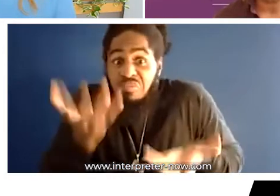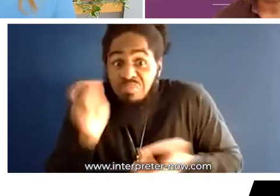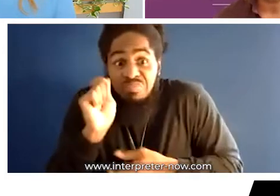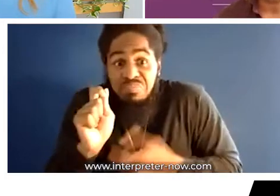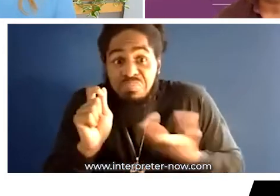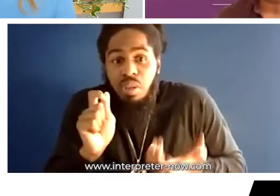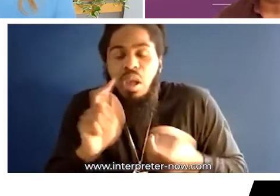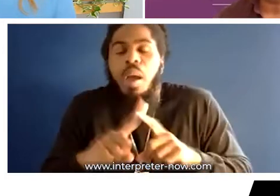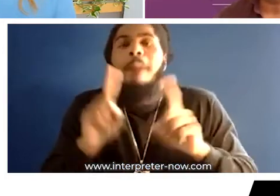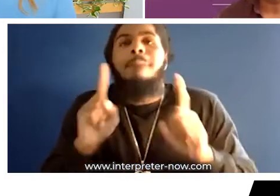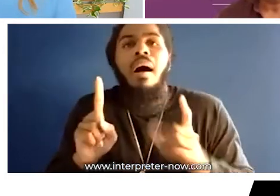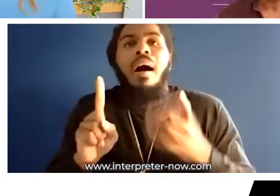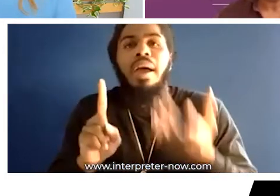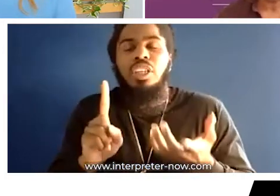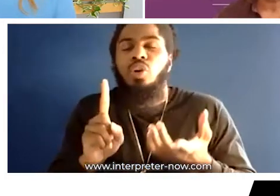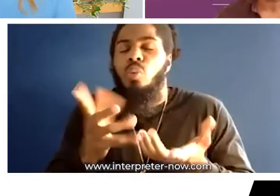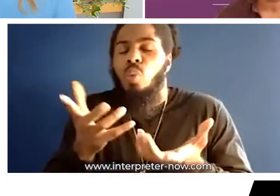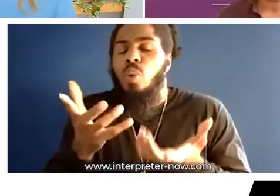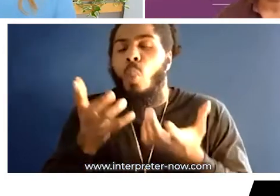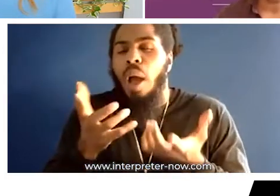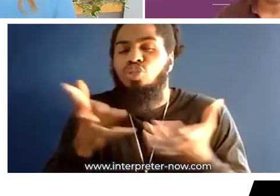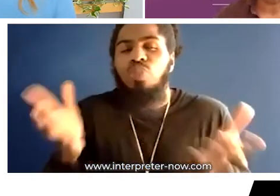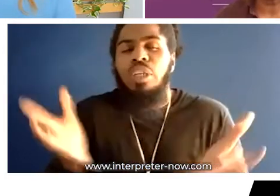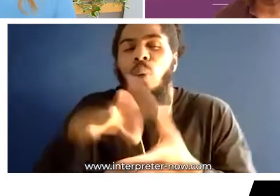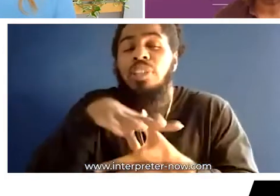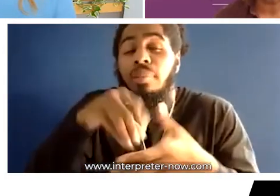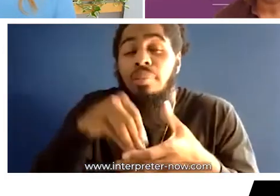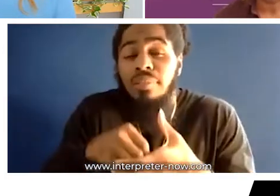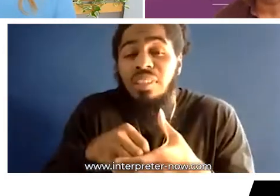are fostering inclusivity to make it part of our responsibility to build our cultural